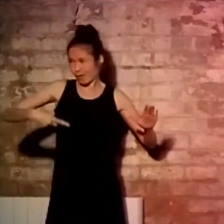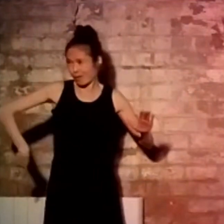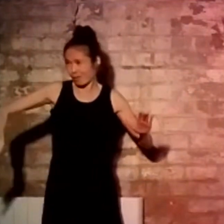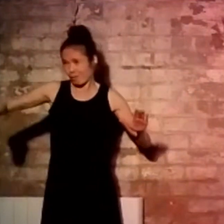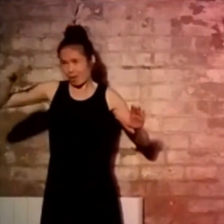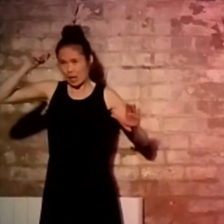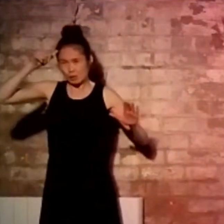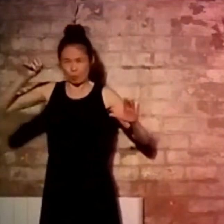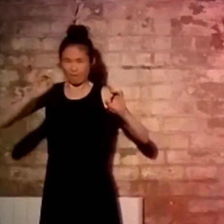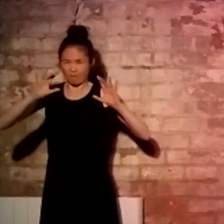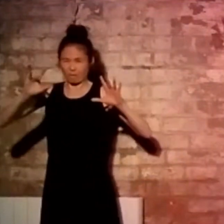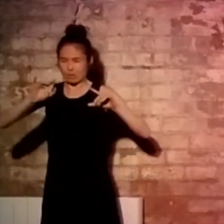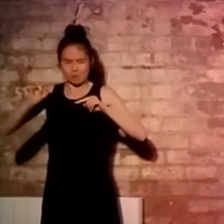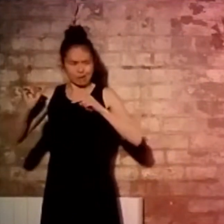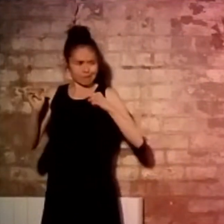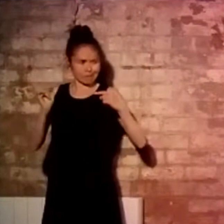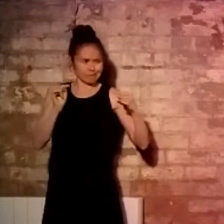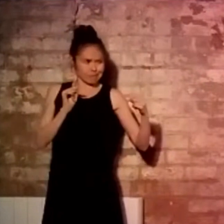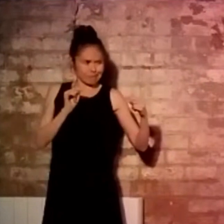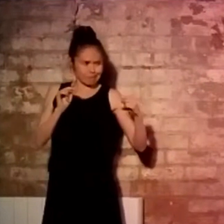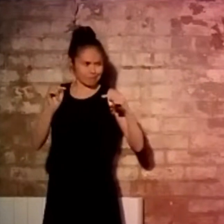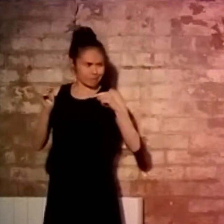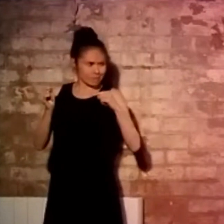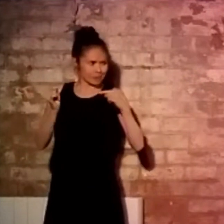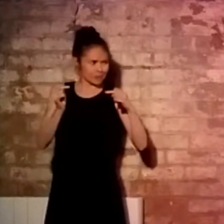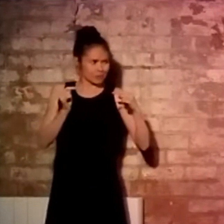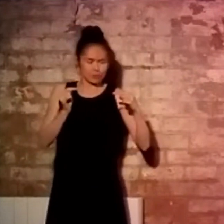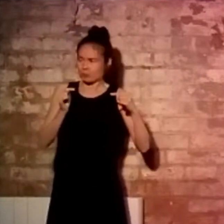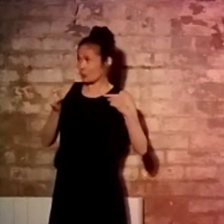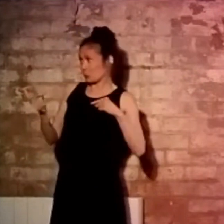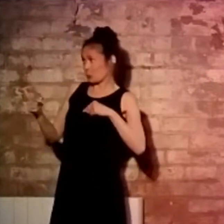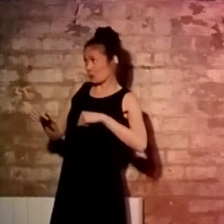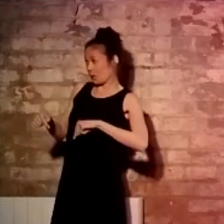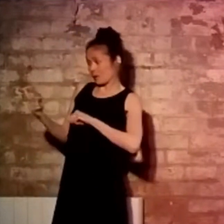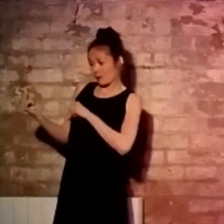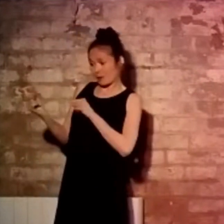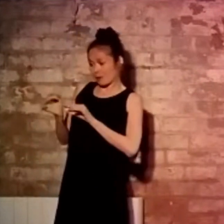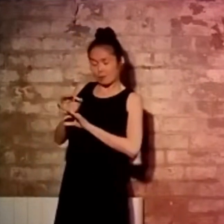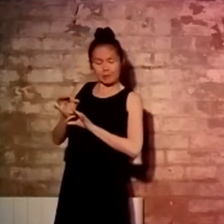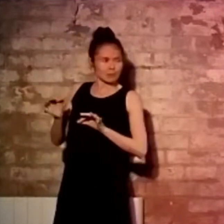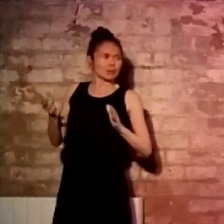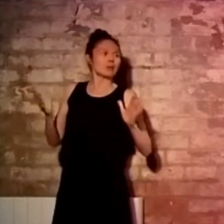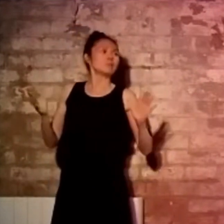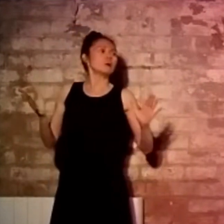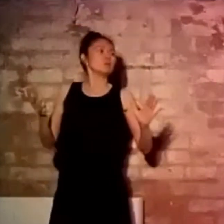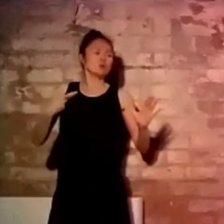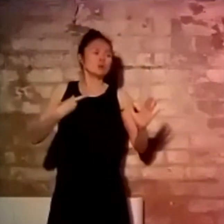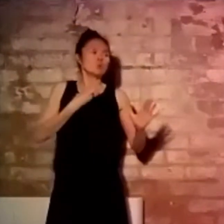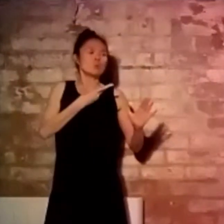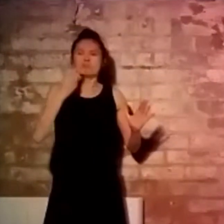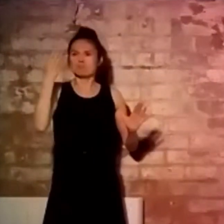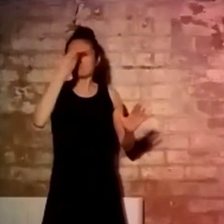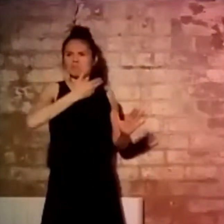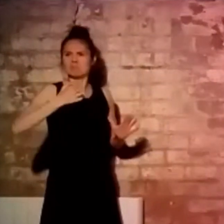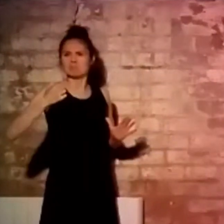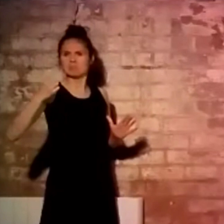Salient adversaries of reflected intent. Not here. Tis the performance of state. Care ye not?